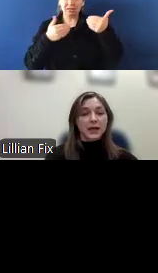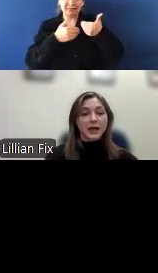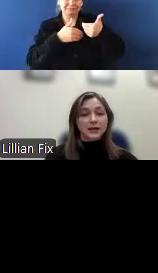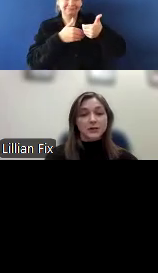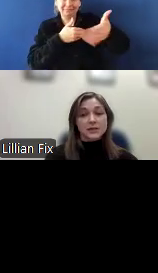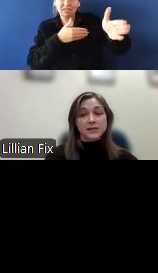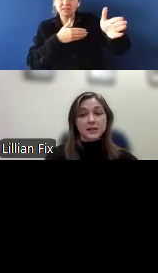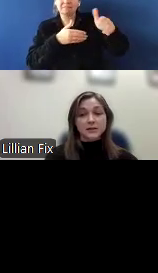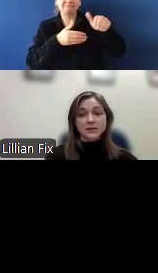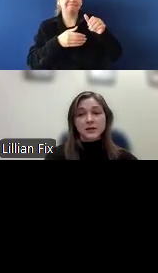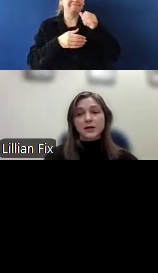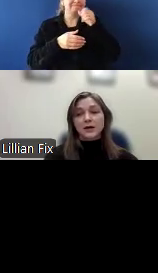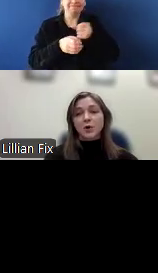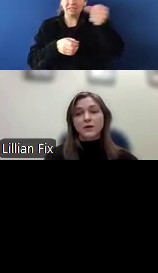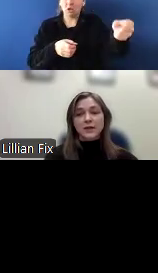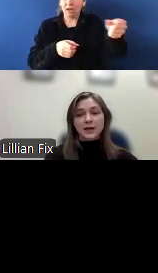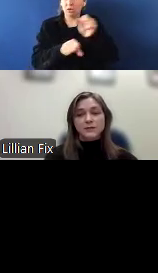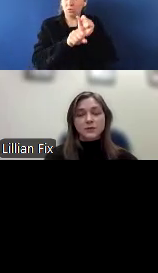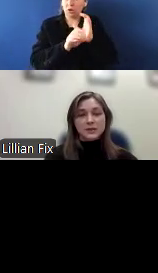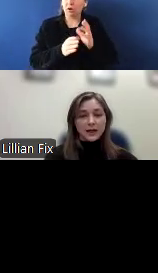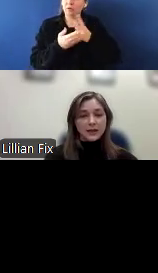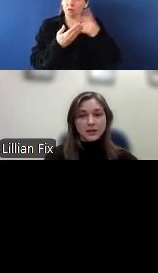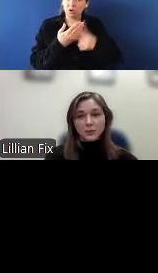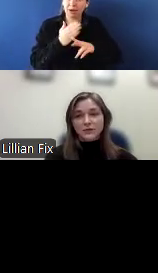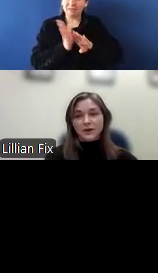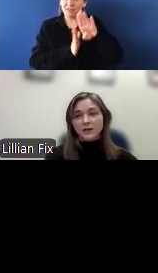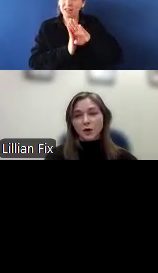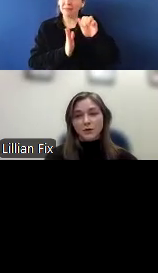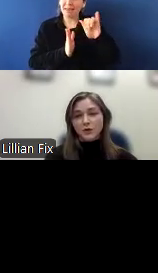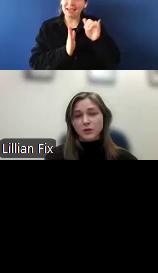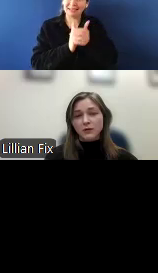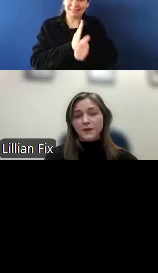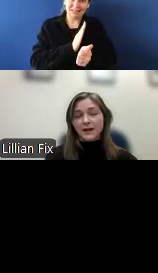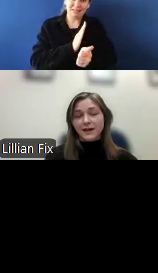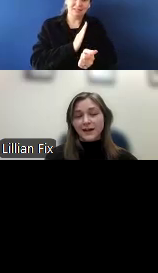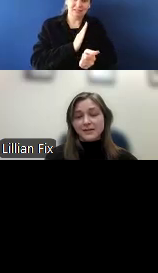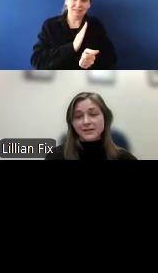develop AI literacy skills. Over the next few slides, I'll provide an overview of what that